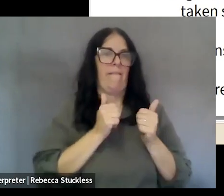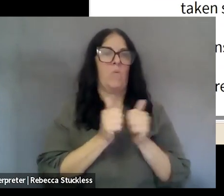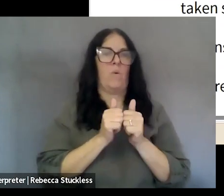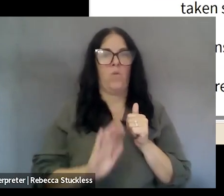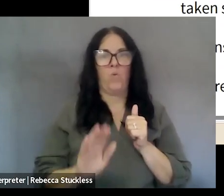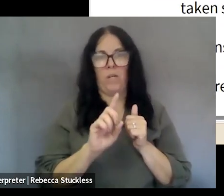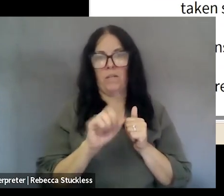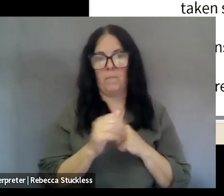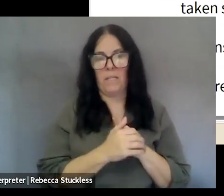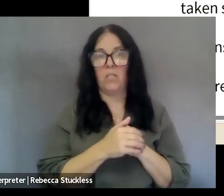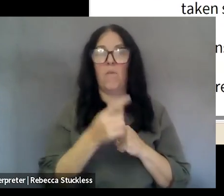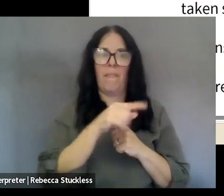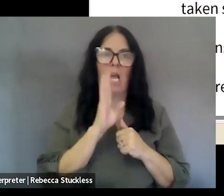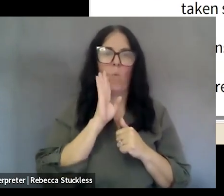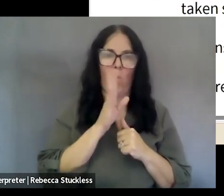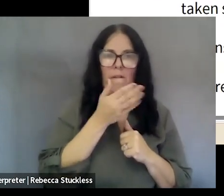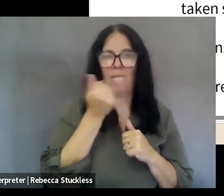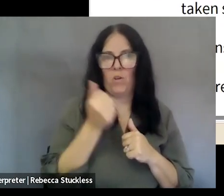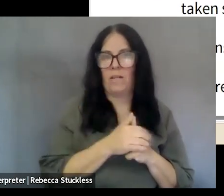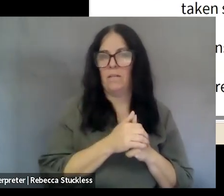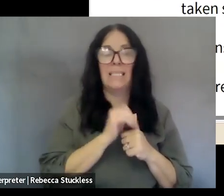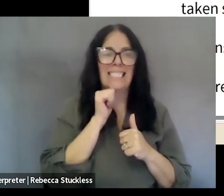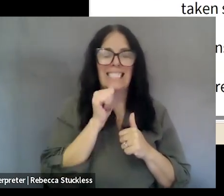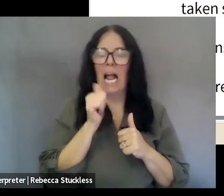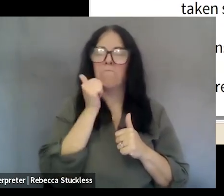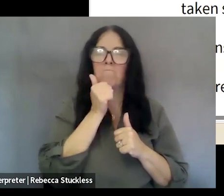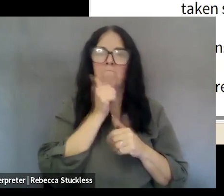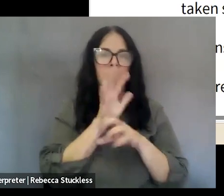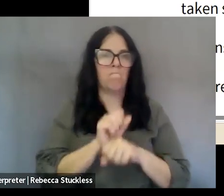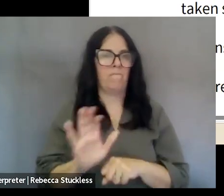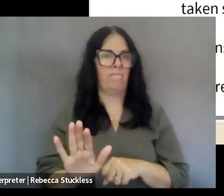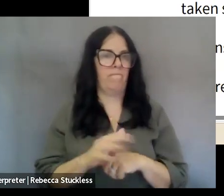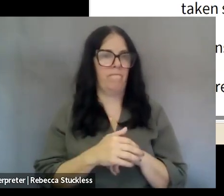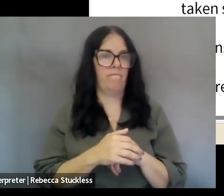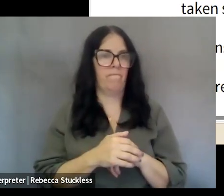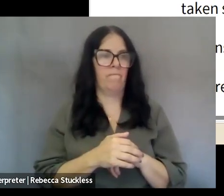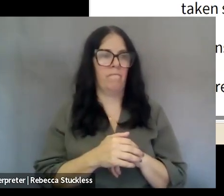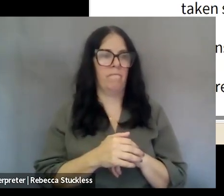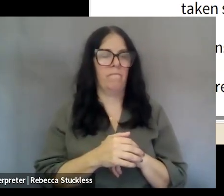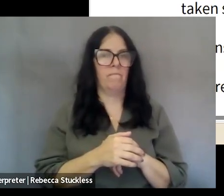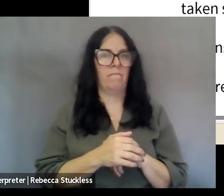they will forget it's not a day-to-day for them, and my family is, I don't want to say guilty of it,